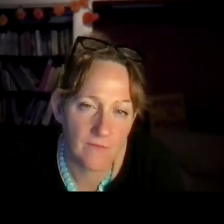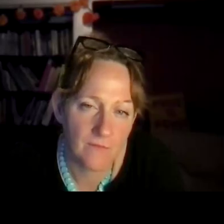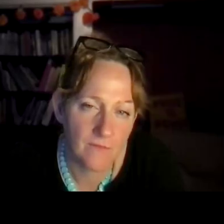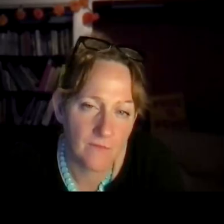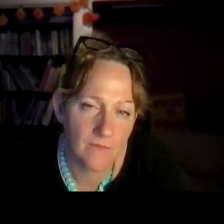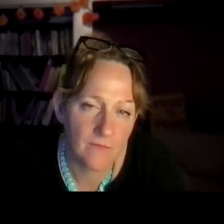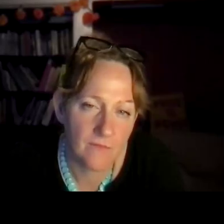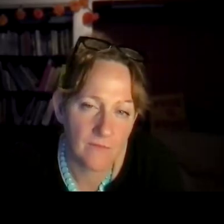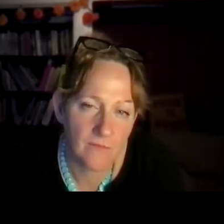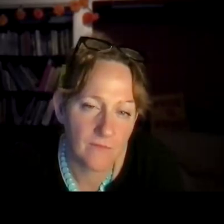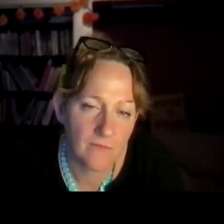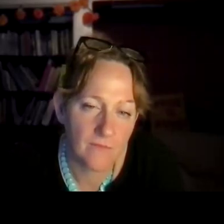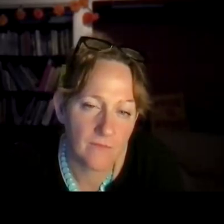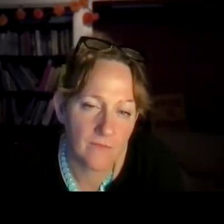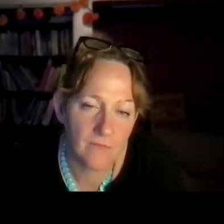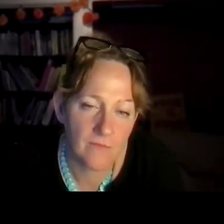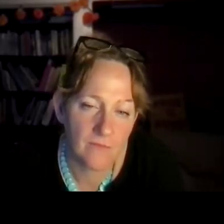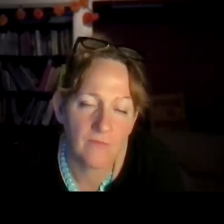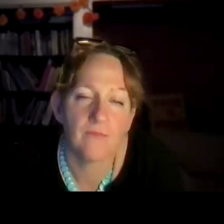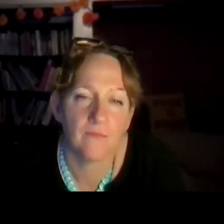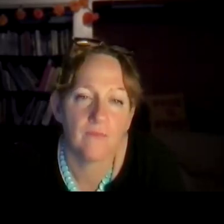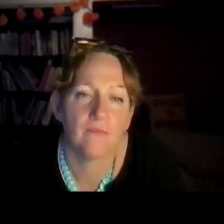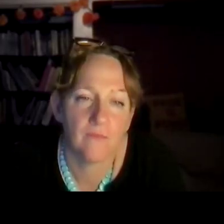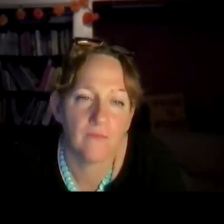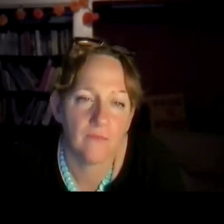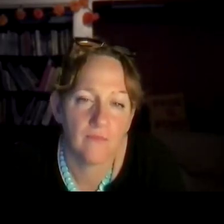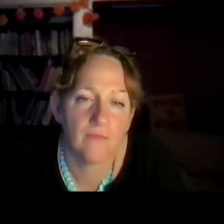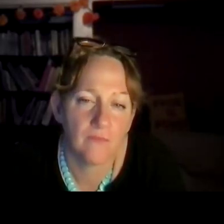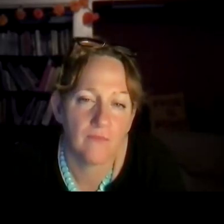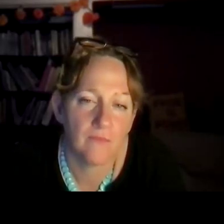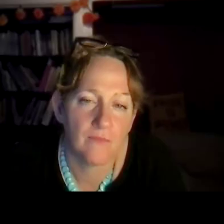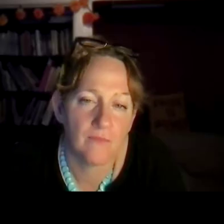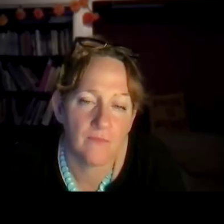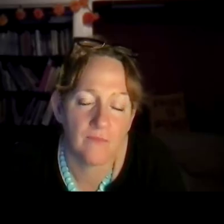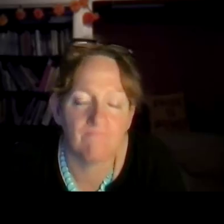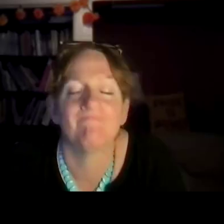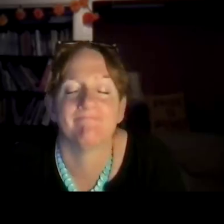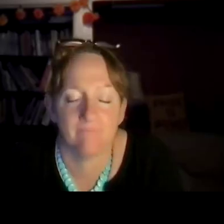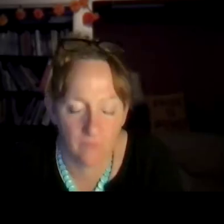iPhone: would just approach us iPhone: like you approach everybody. Anybody.